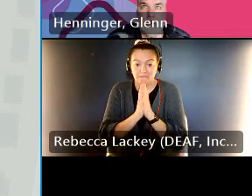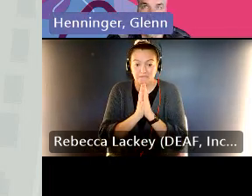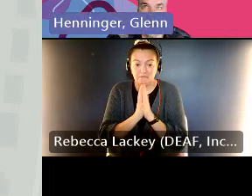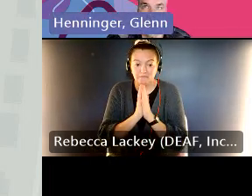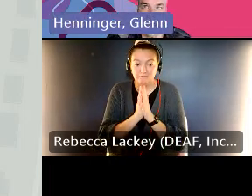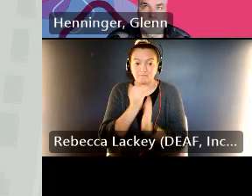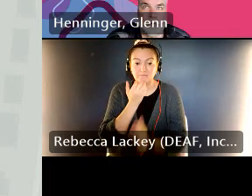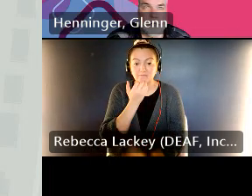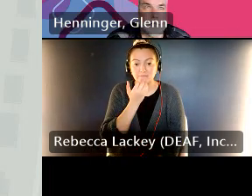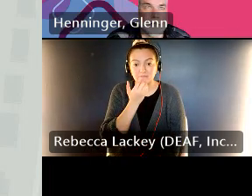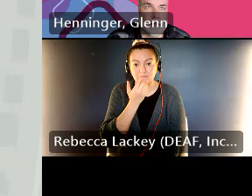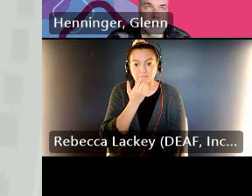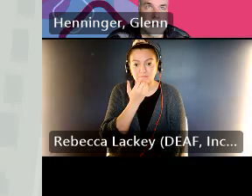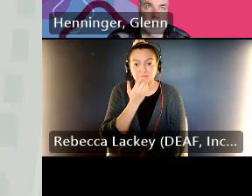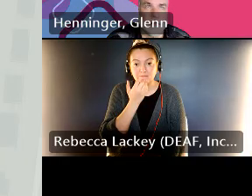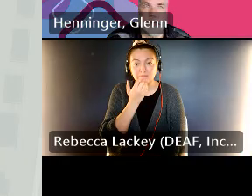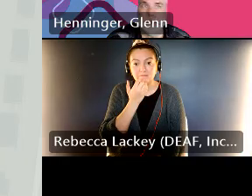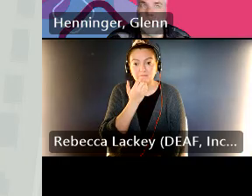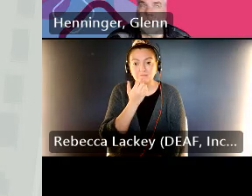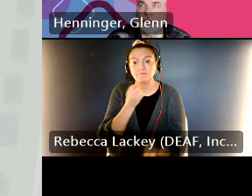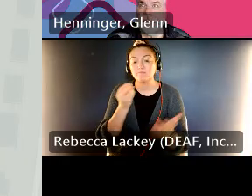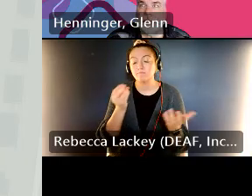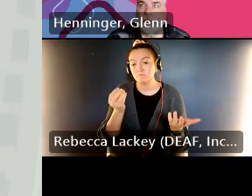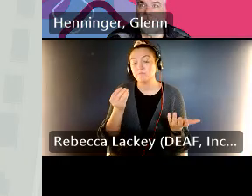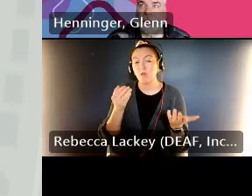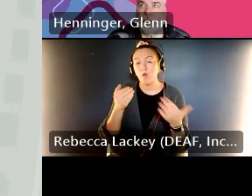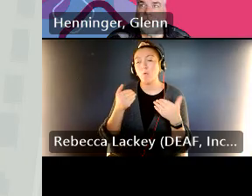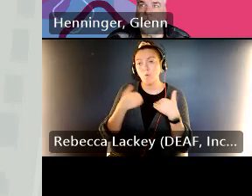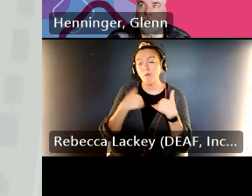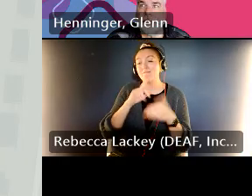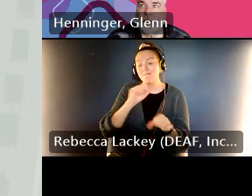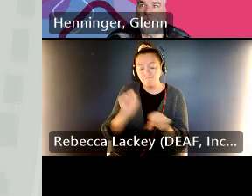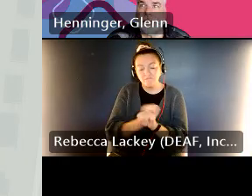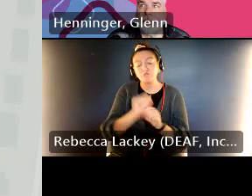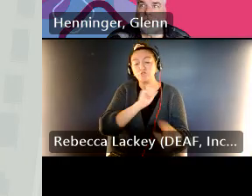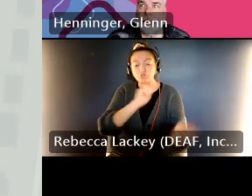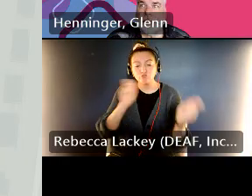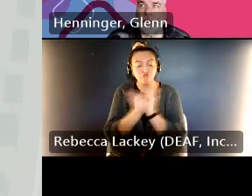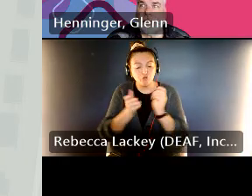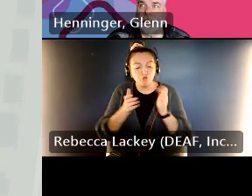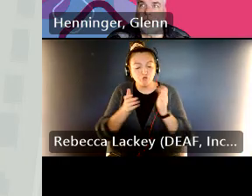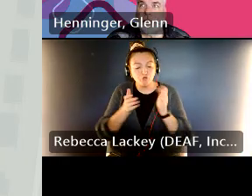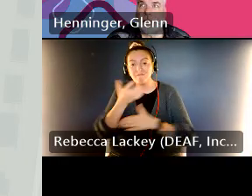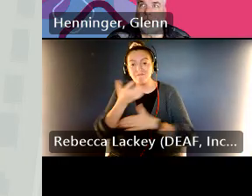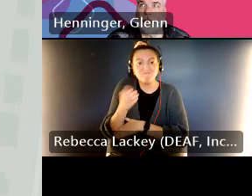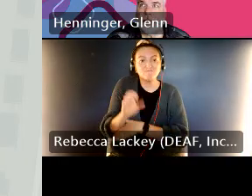So we're really looking here at doing physical change to the road that's going to force drivers to change their behavior.